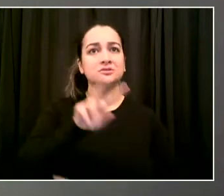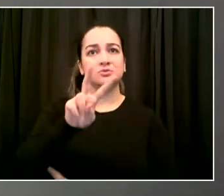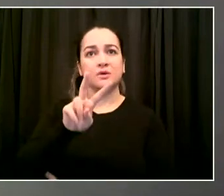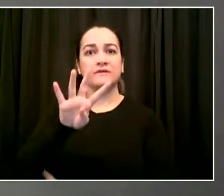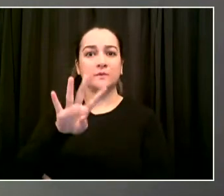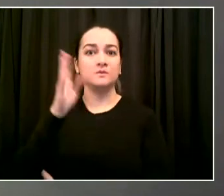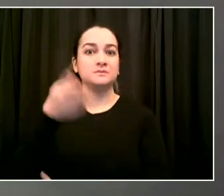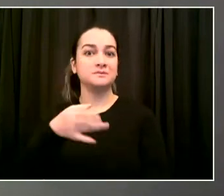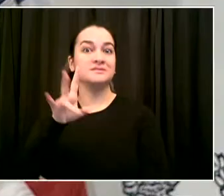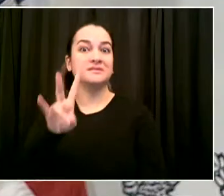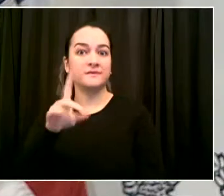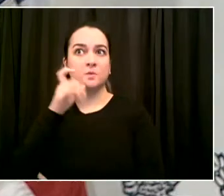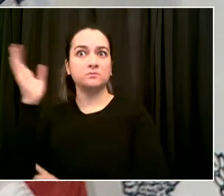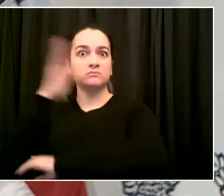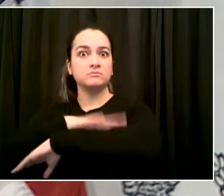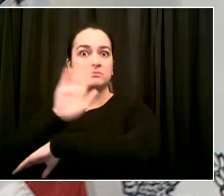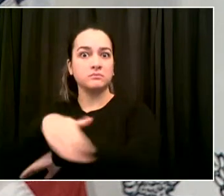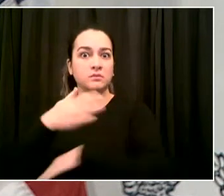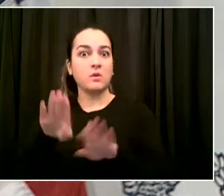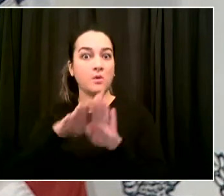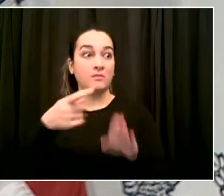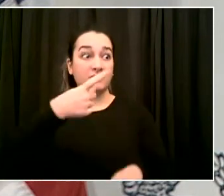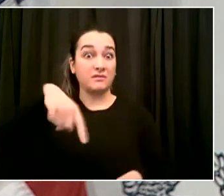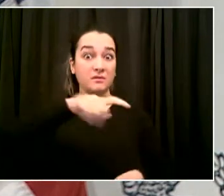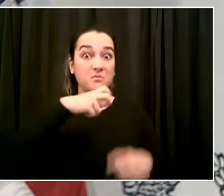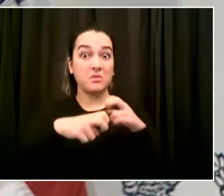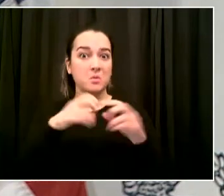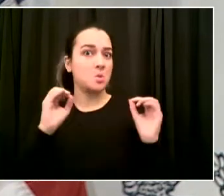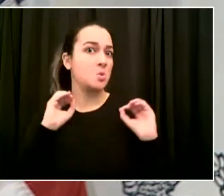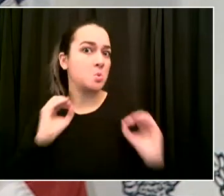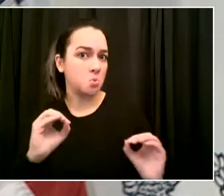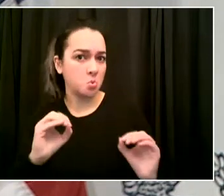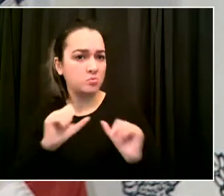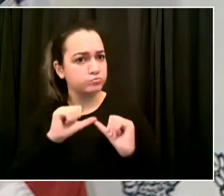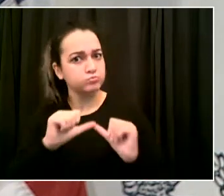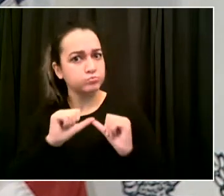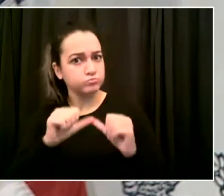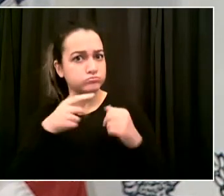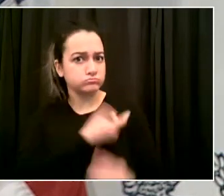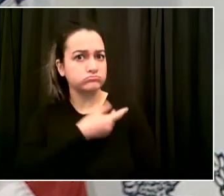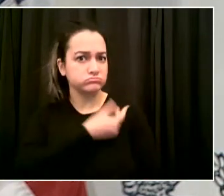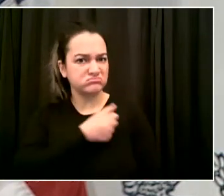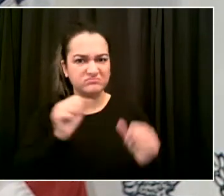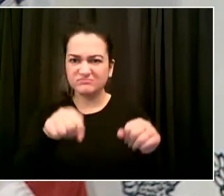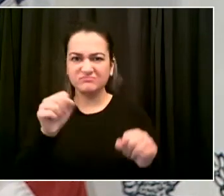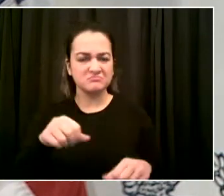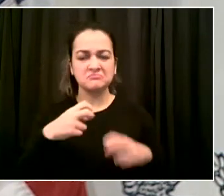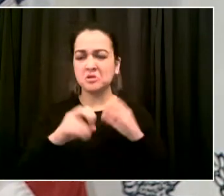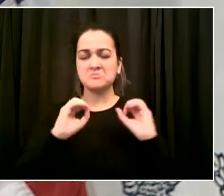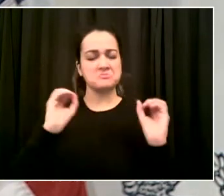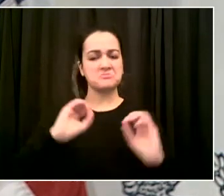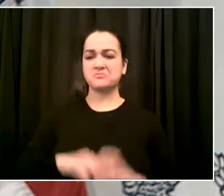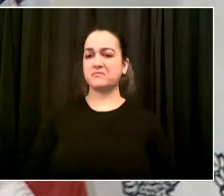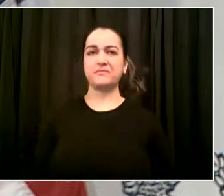RUNNING ALL THE TIME AND THAT IS WHY WAS SUCH A GREAT IDEA TO DO 24 HOUR CENTERS.